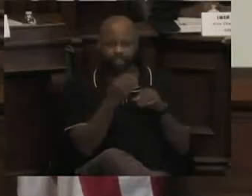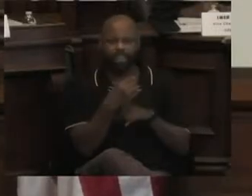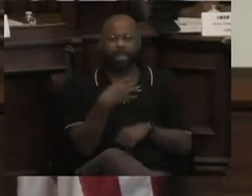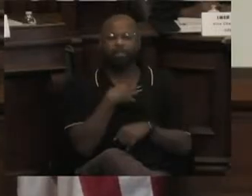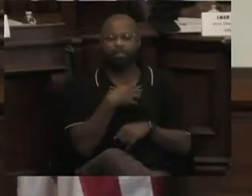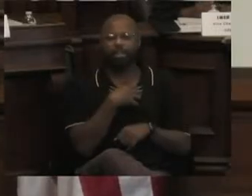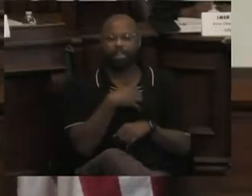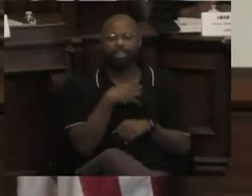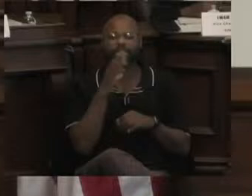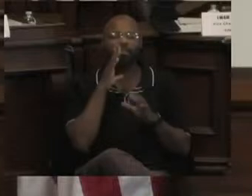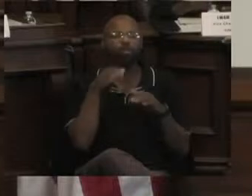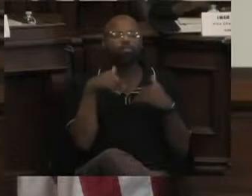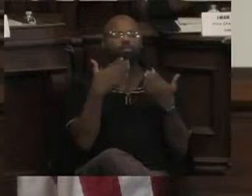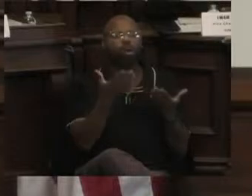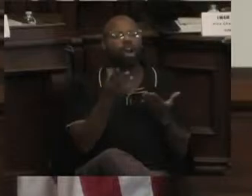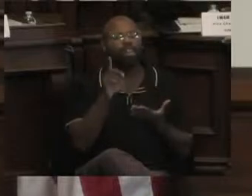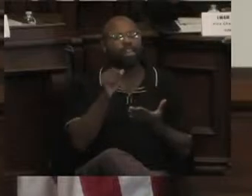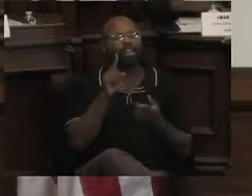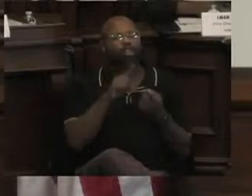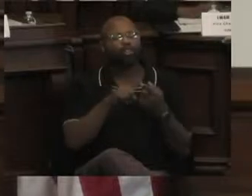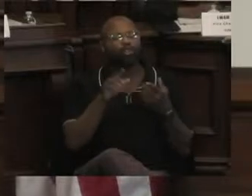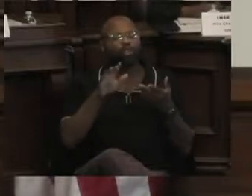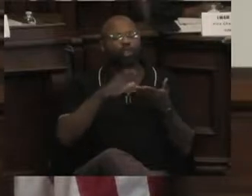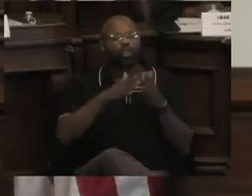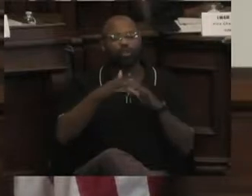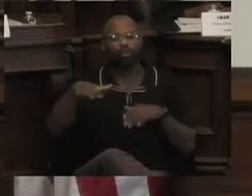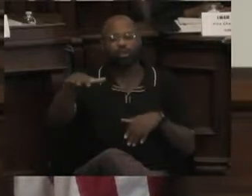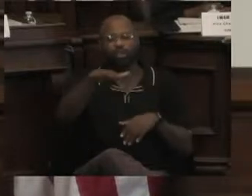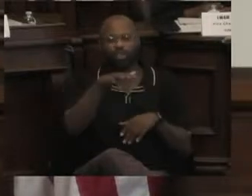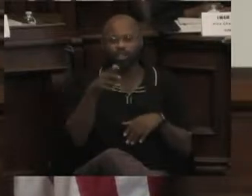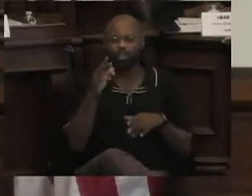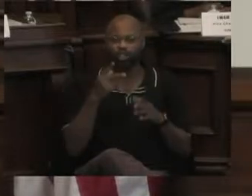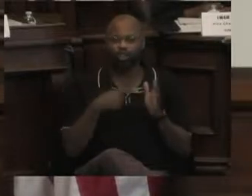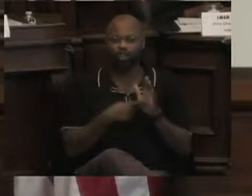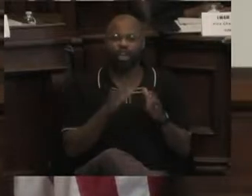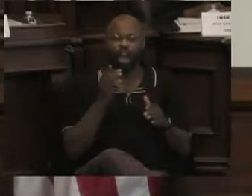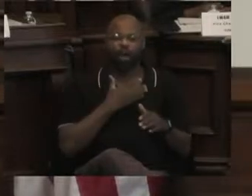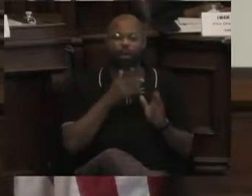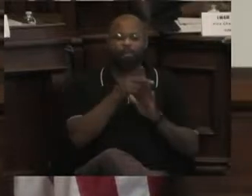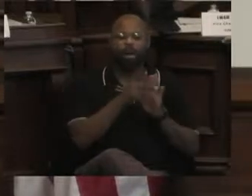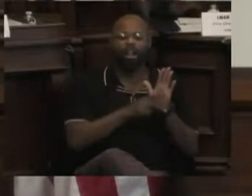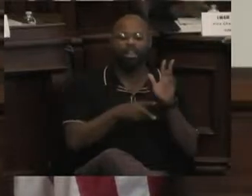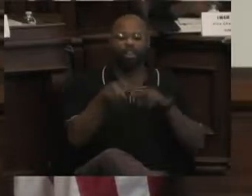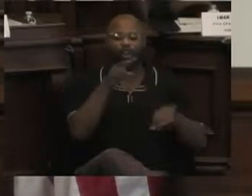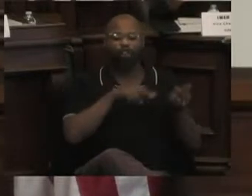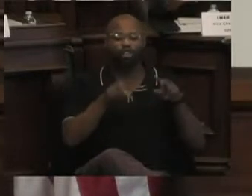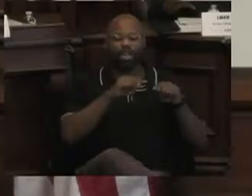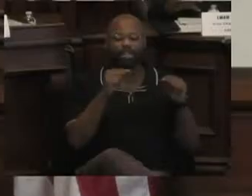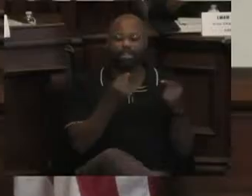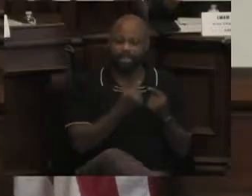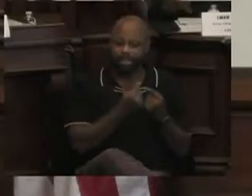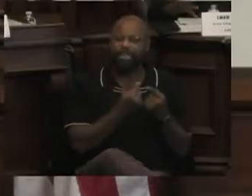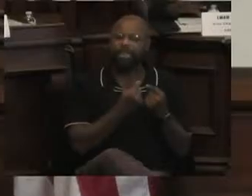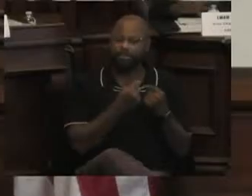is a great visualization of the fact that we're still receiving complaints and provides that data to the community, and